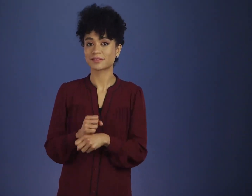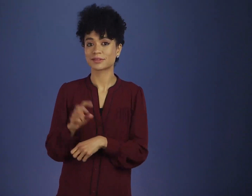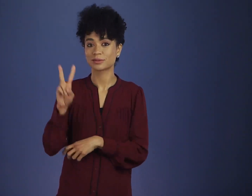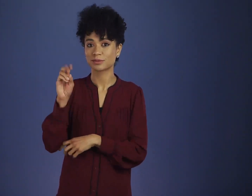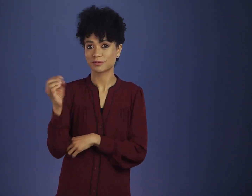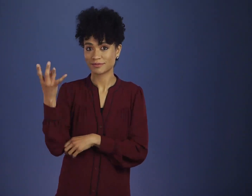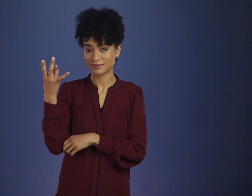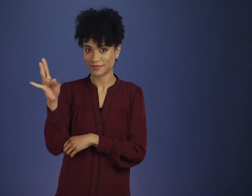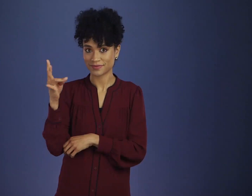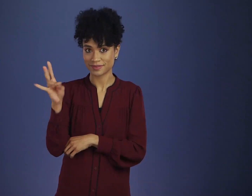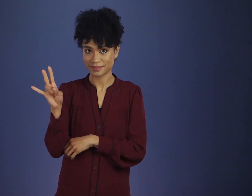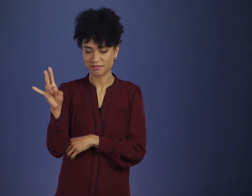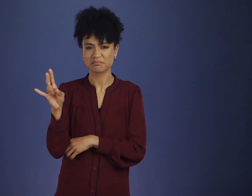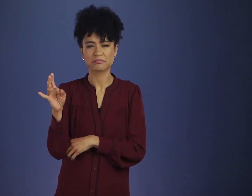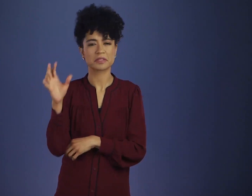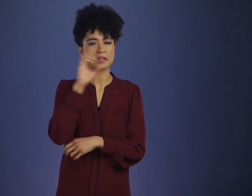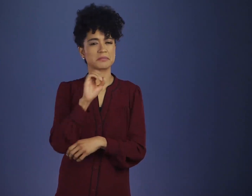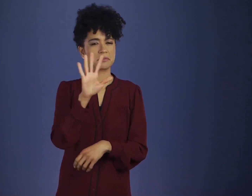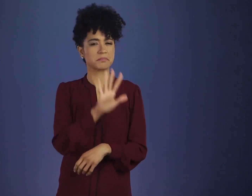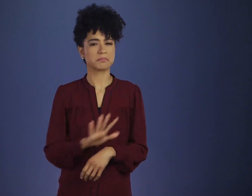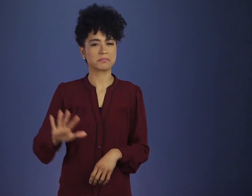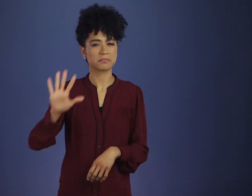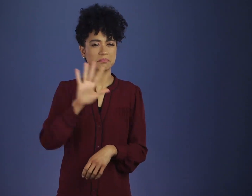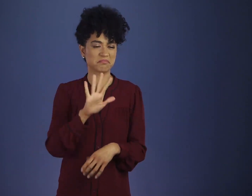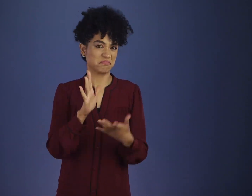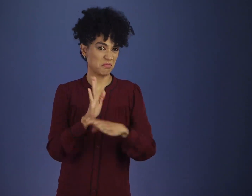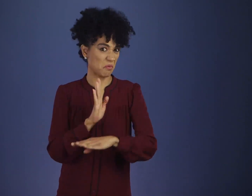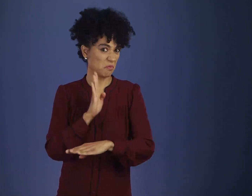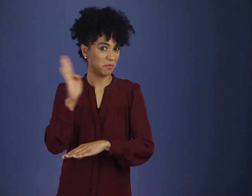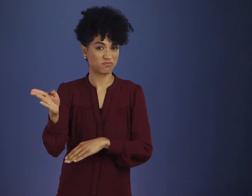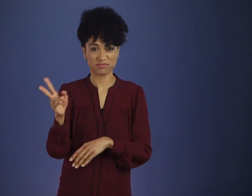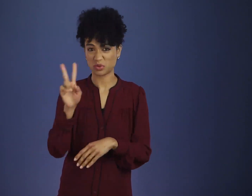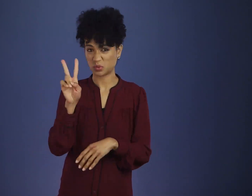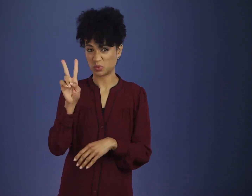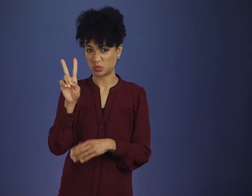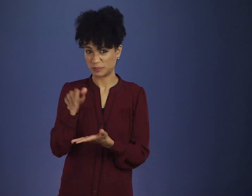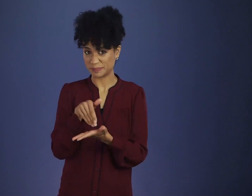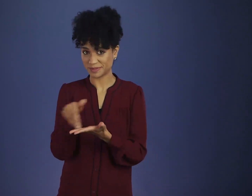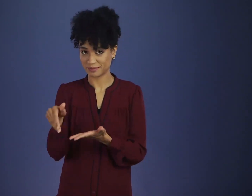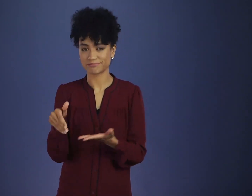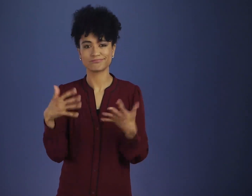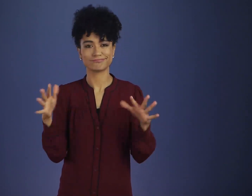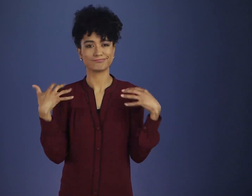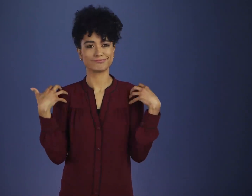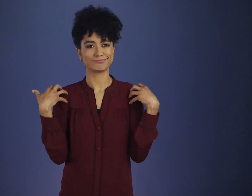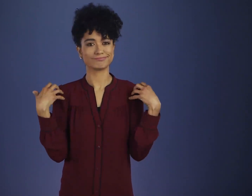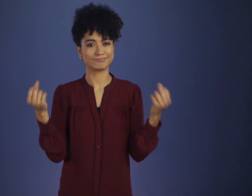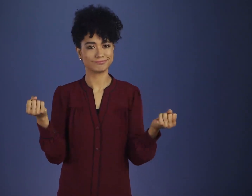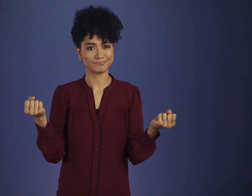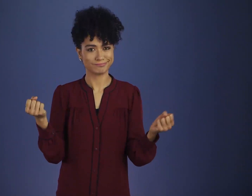* In 2017, it is estimated that over two million have recovered through A.A.